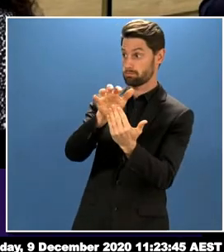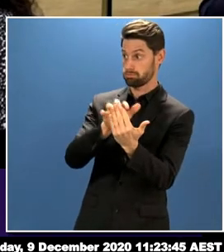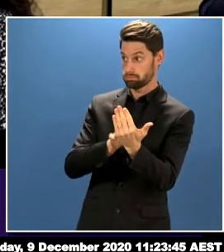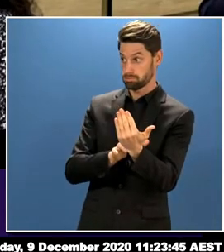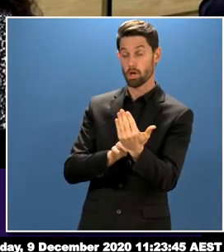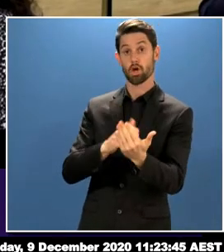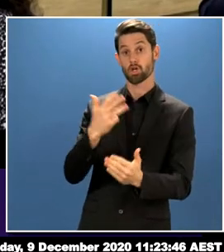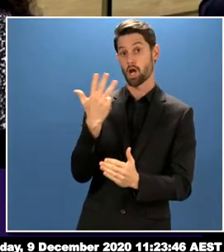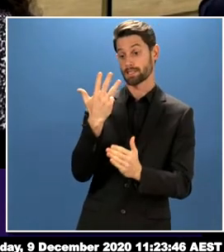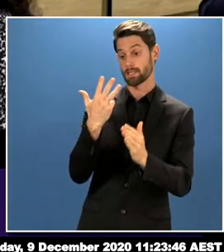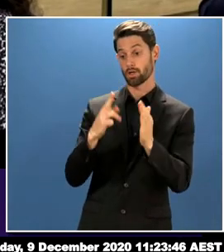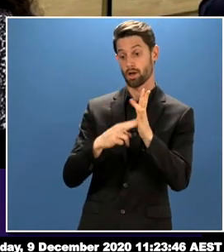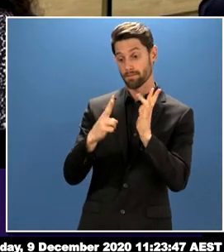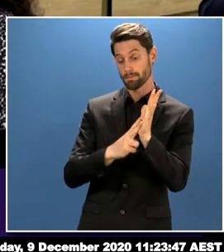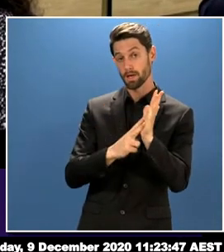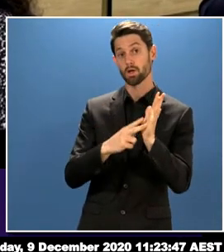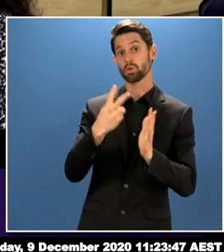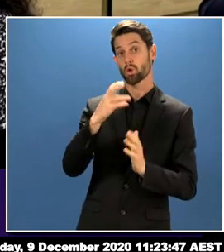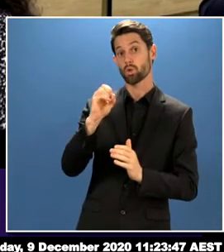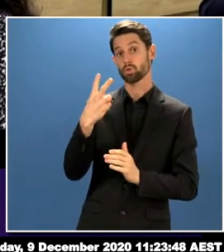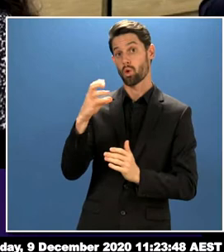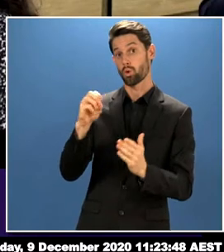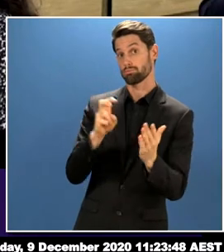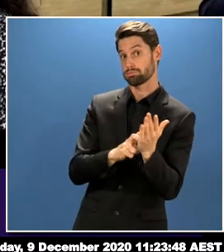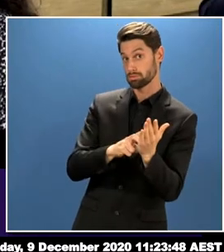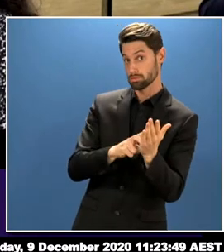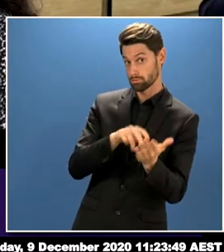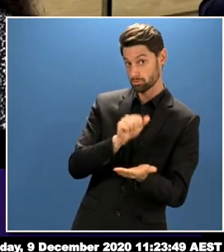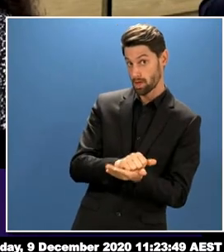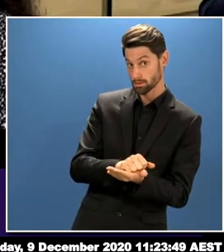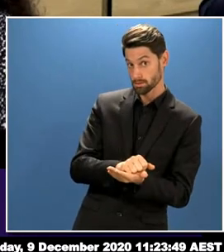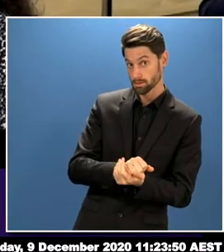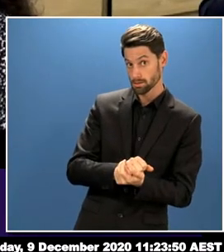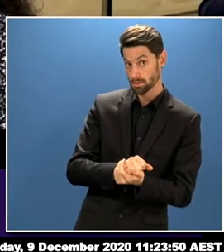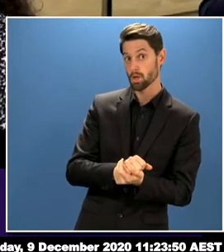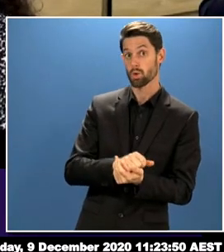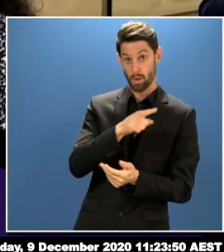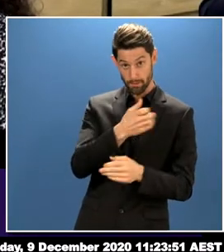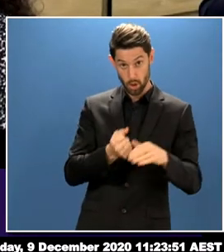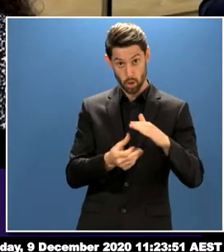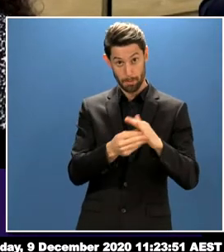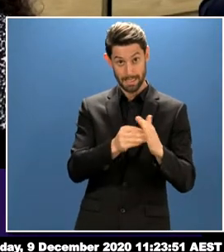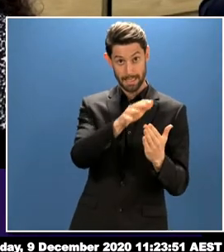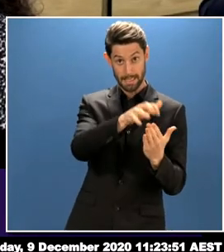19 November 2020? That's correct. You have a copy of that statement with you?